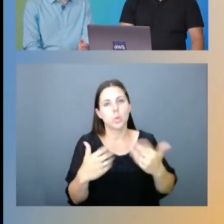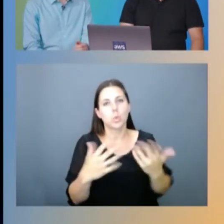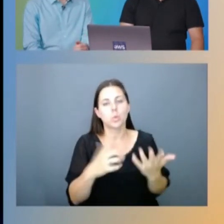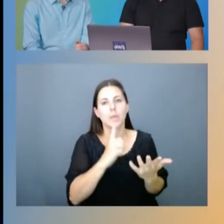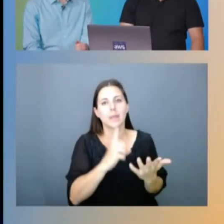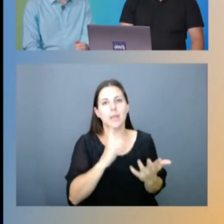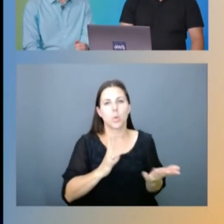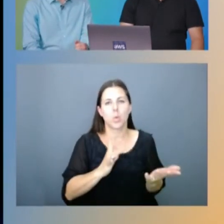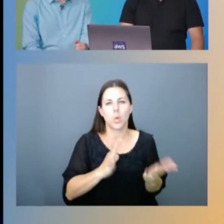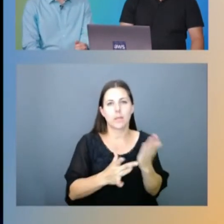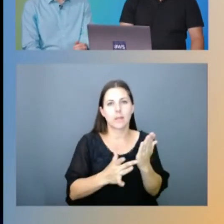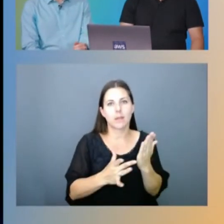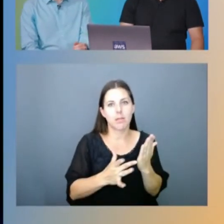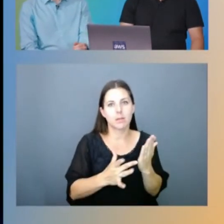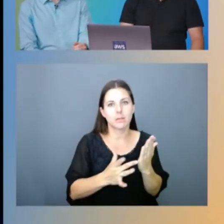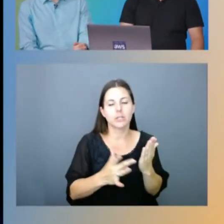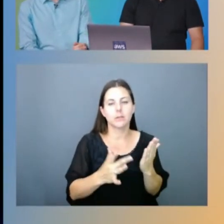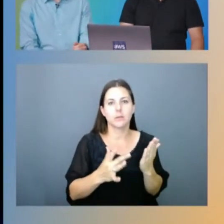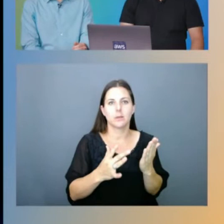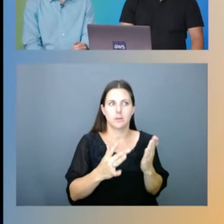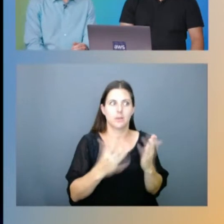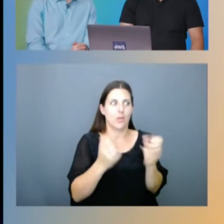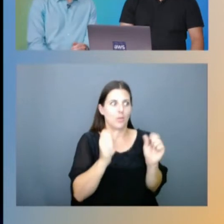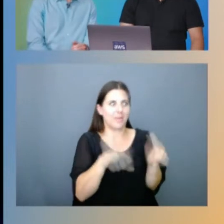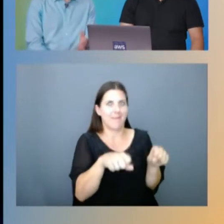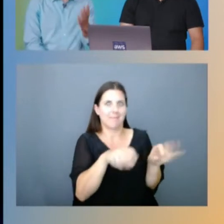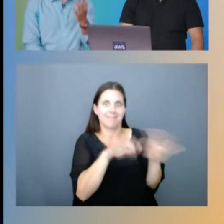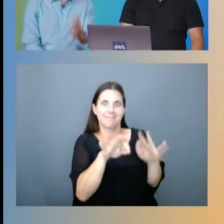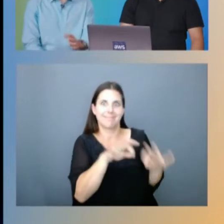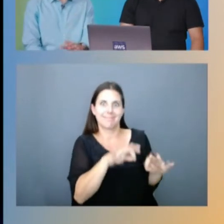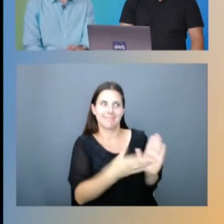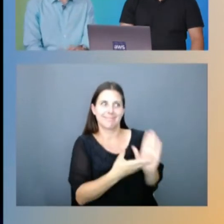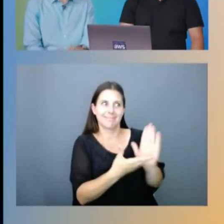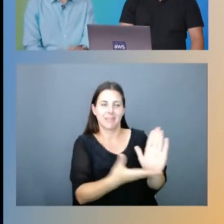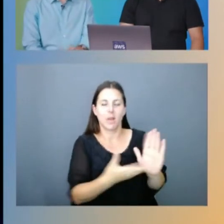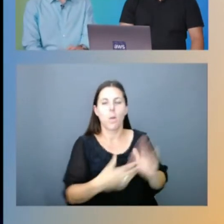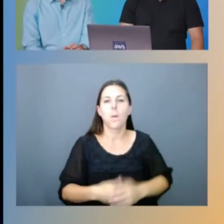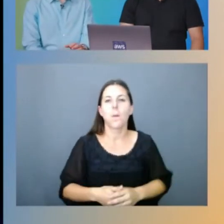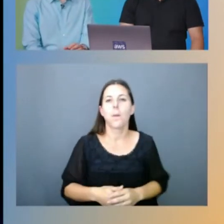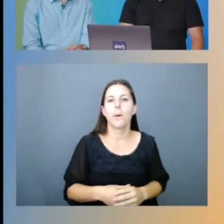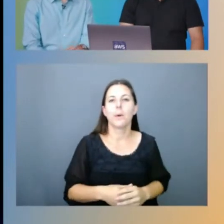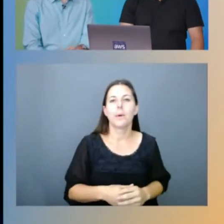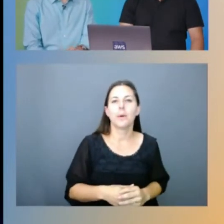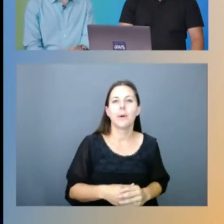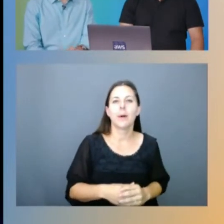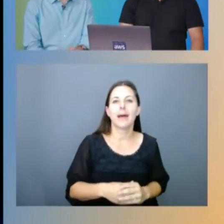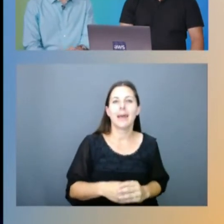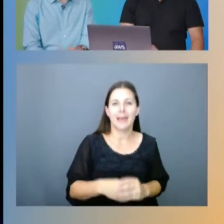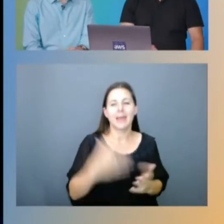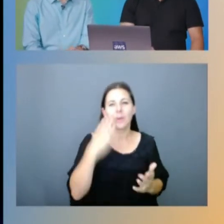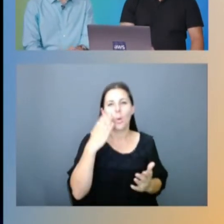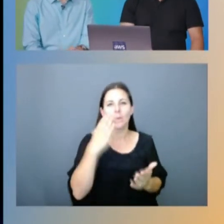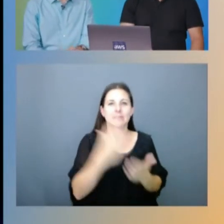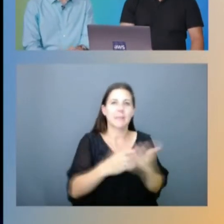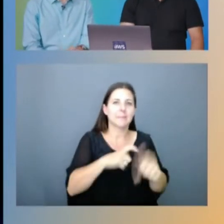that we're able to talk to here. And I didn't think we would spend some time getting some high school math lessons again.